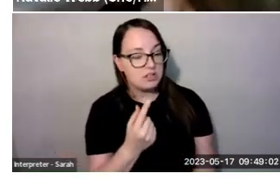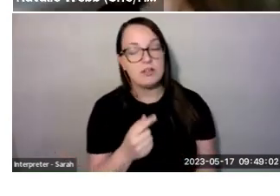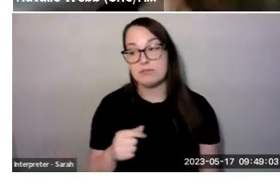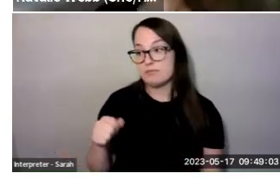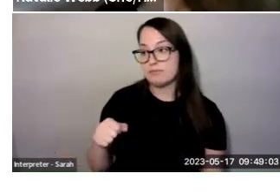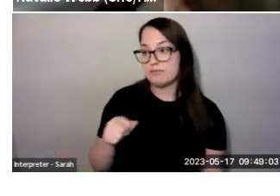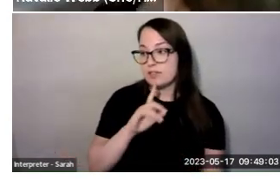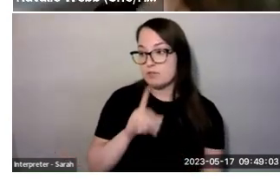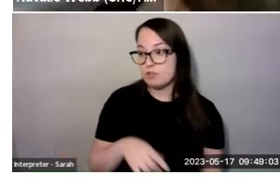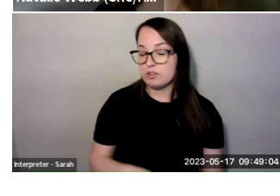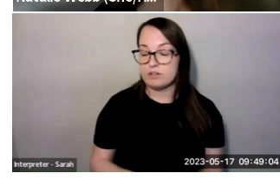Judith: Yeah, it does.